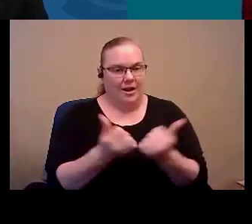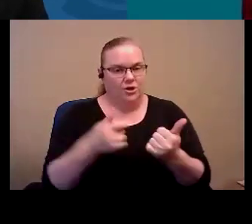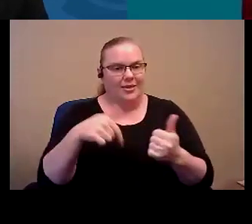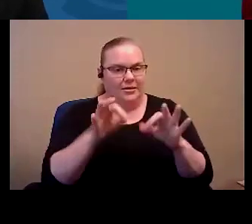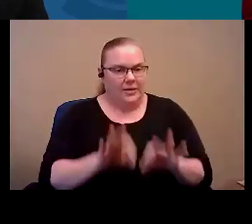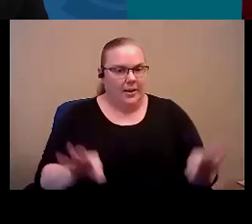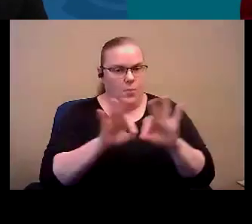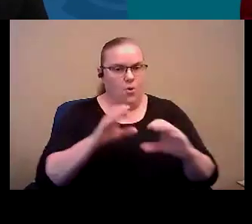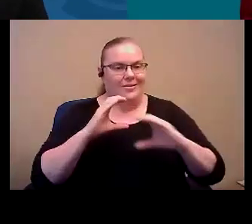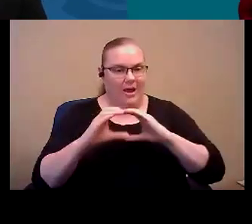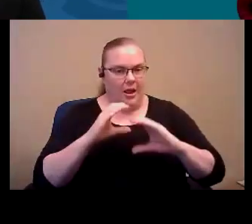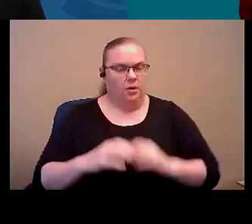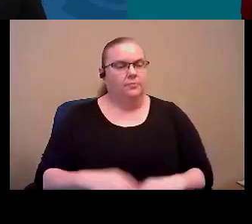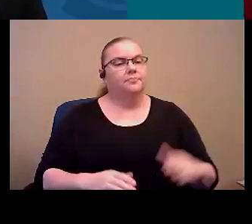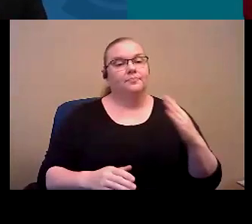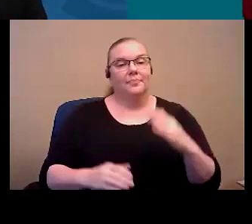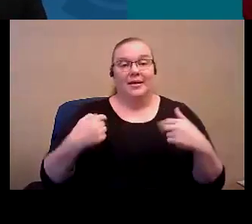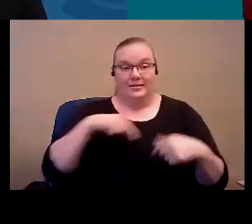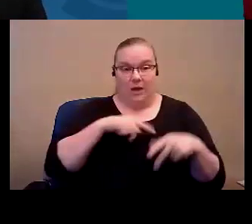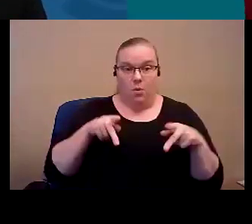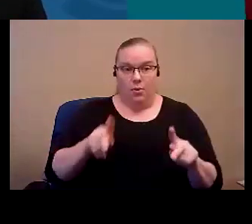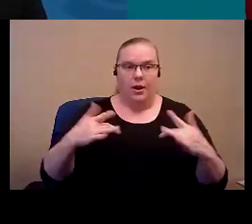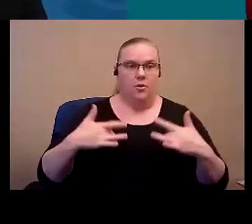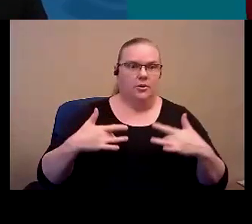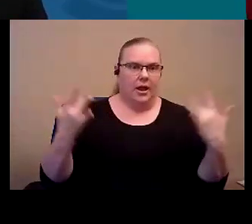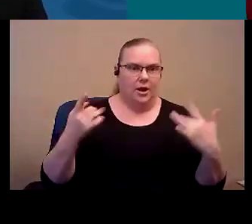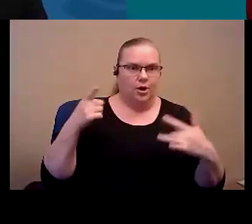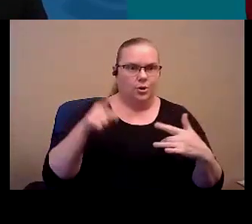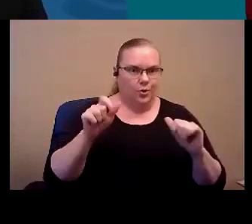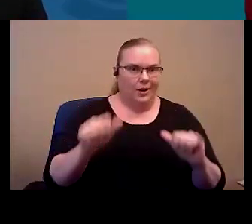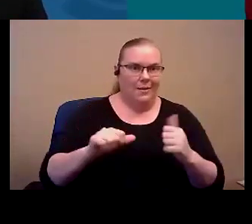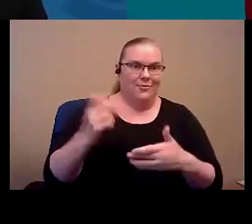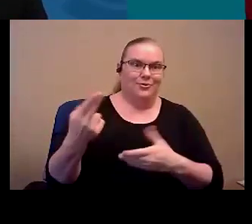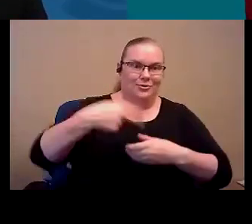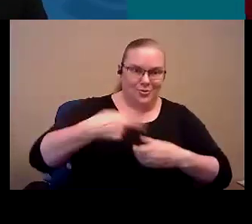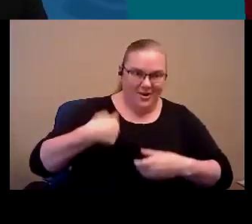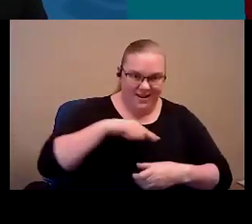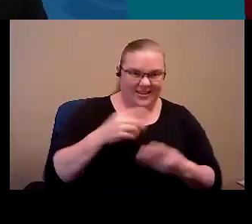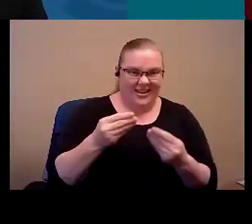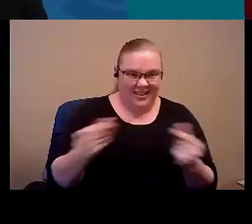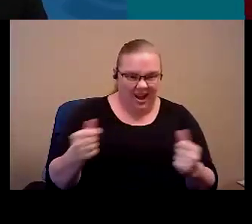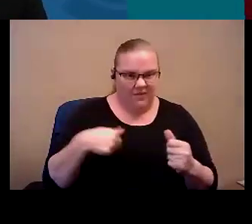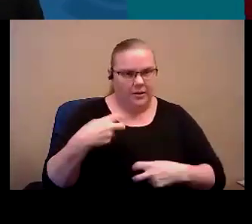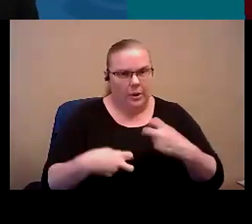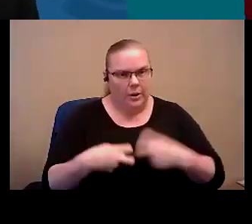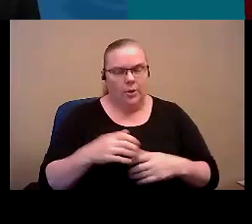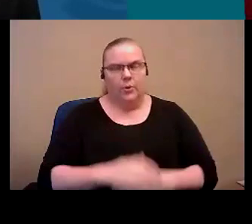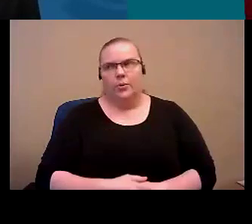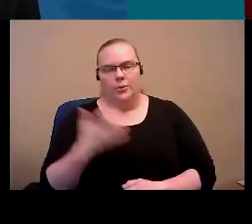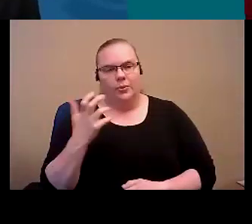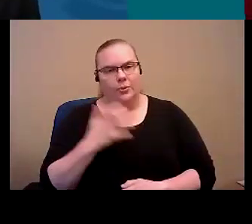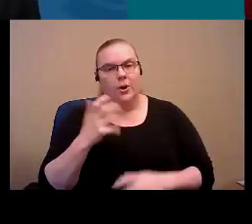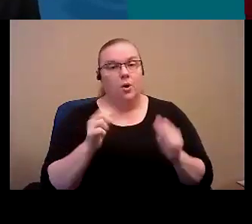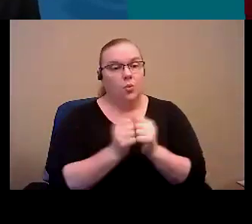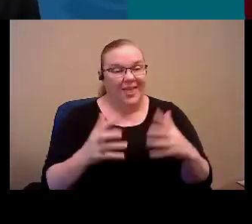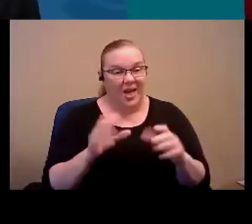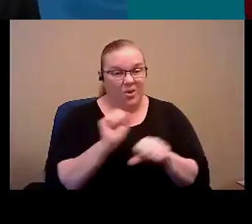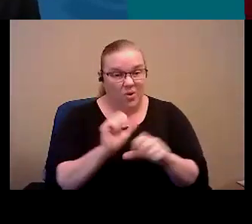Martha Roherty, ADvancing States: I think it's our pleasure and delight that you're able to assist us in solving this. Again, without the workforce